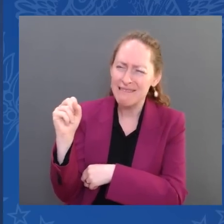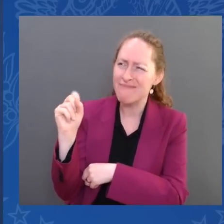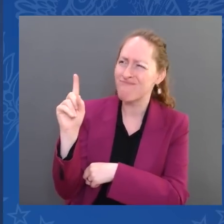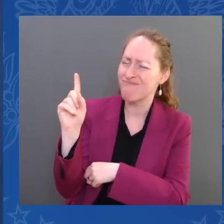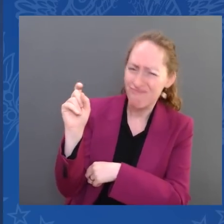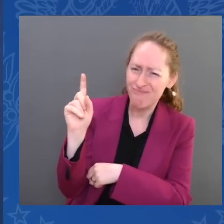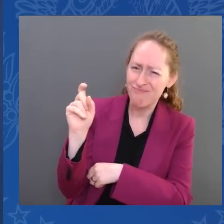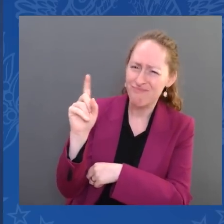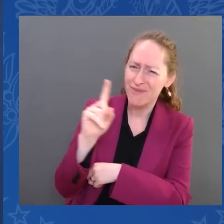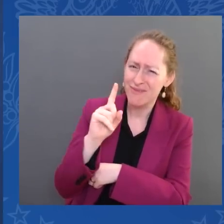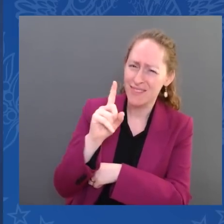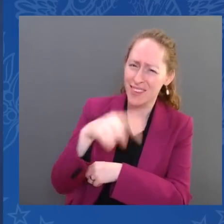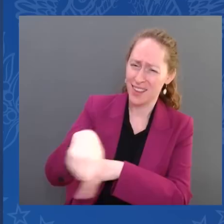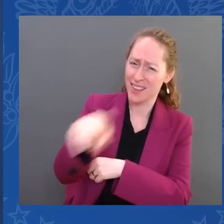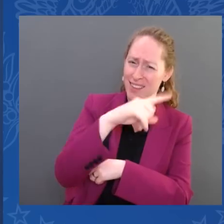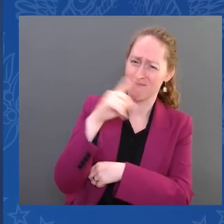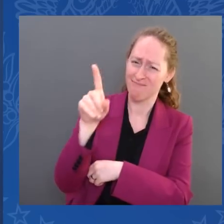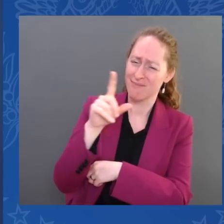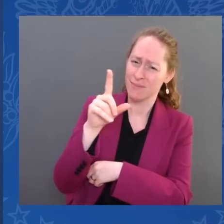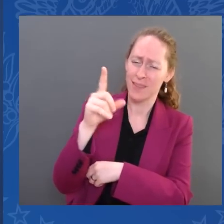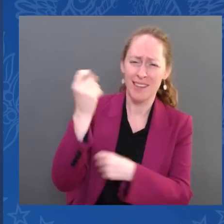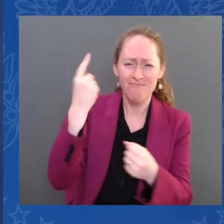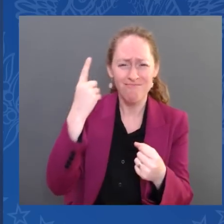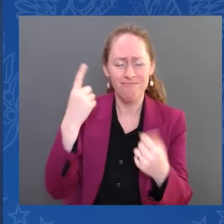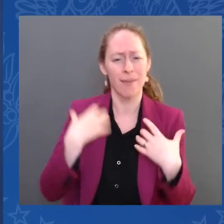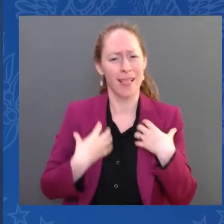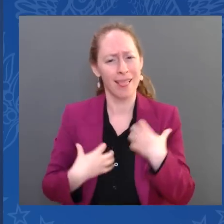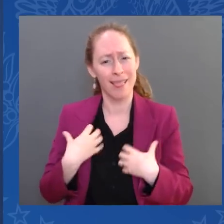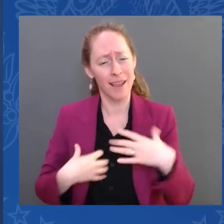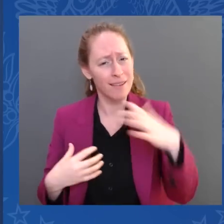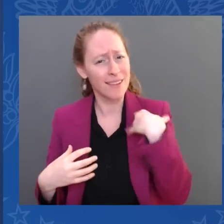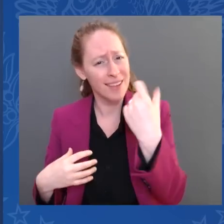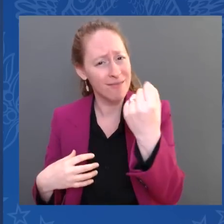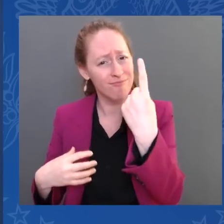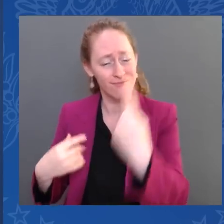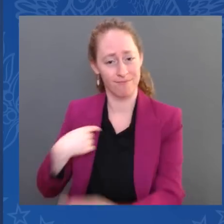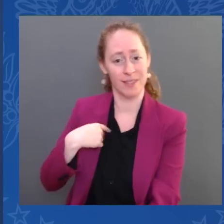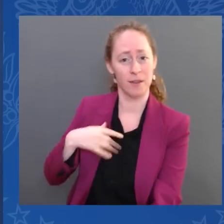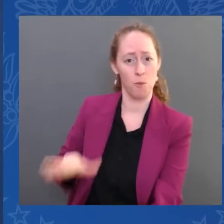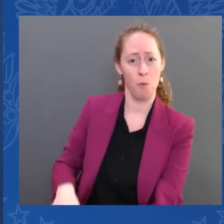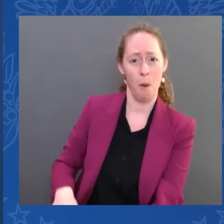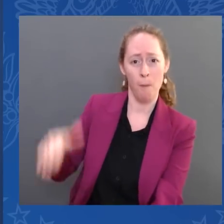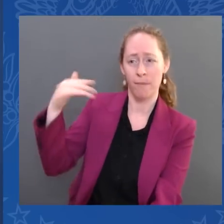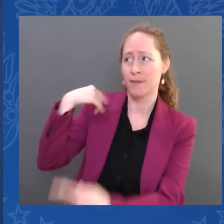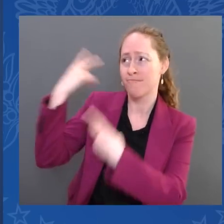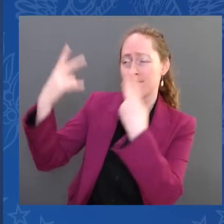It was a discussion at the kitchen table. And there is no denying that high prices, particularly around gasoline and food,